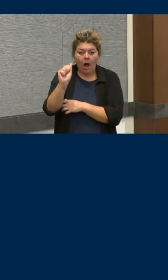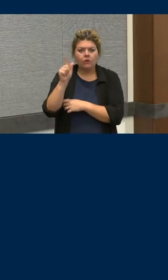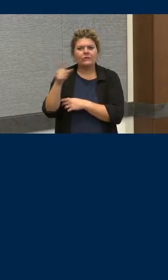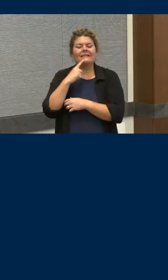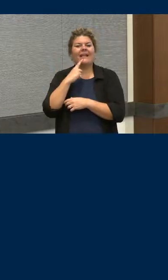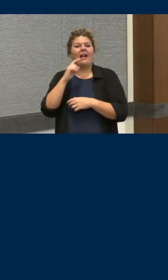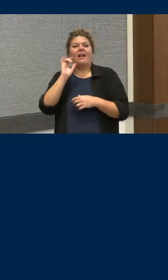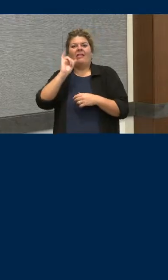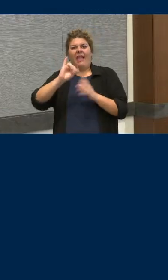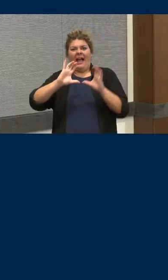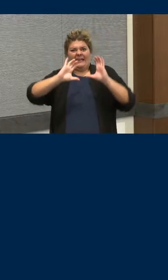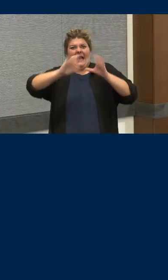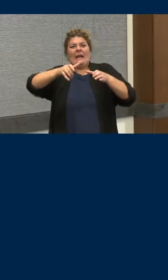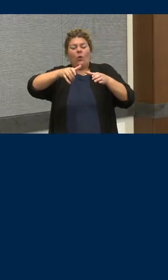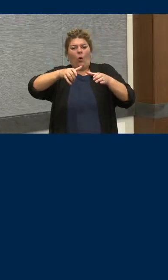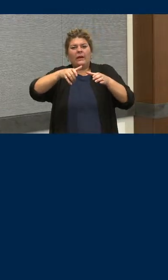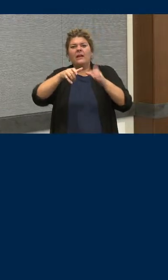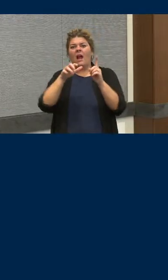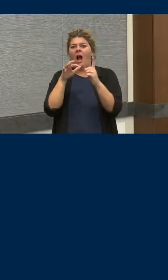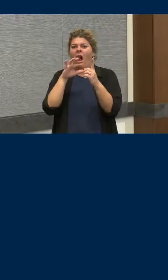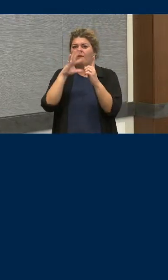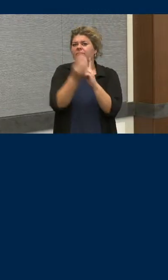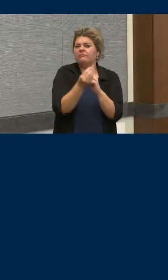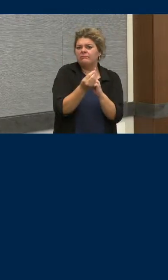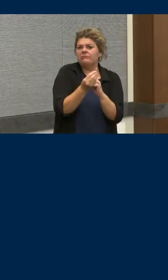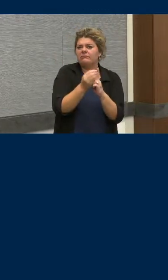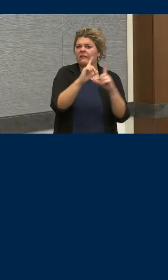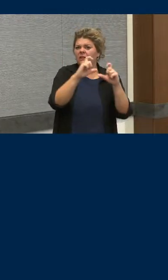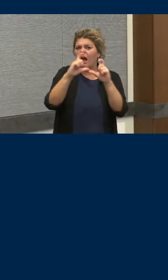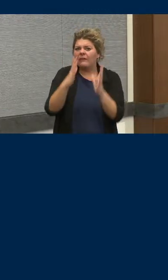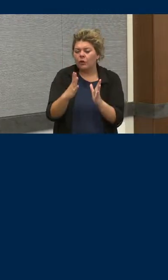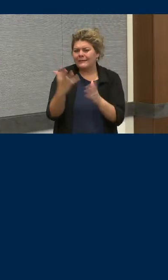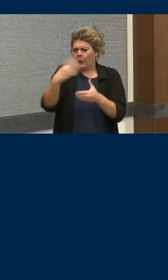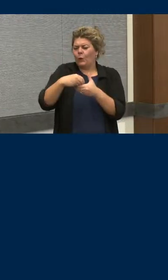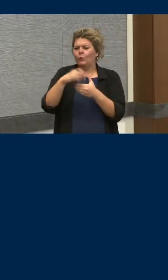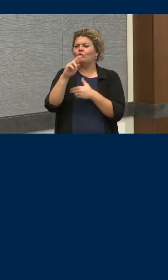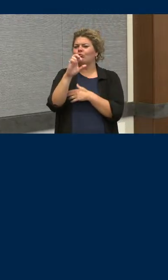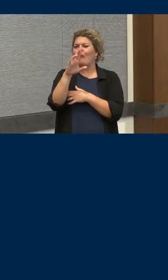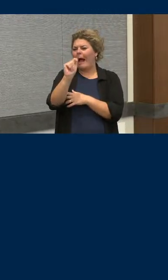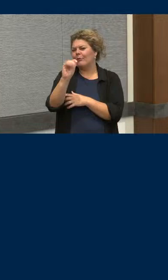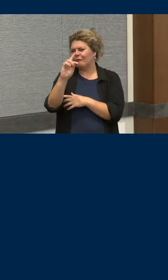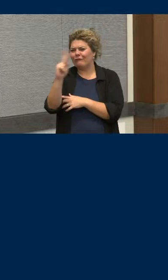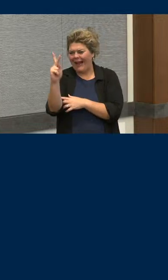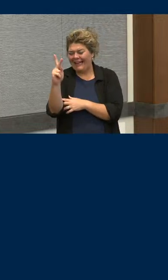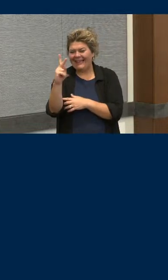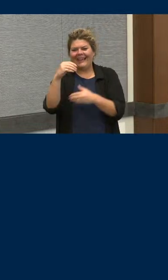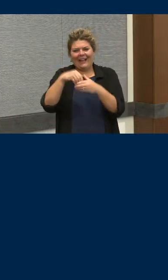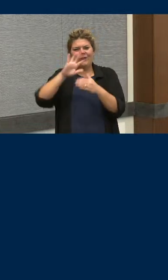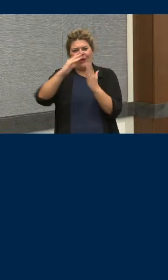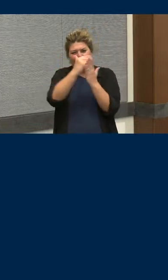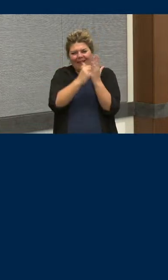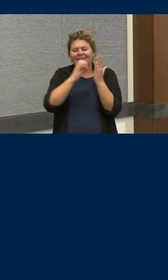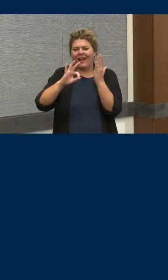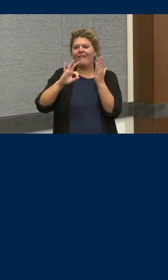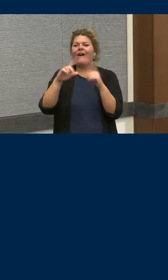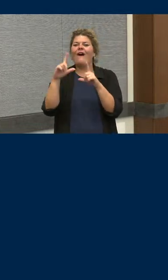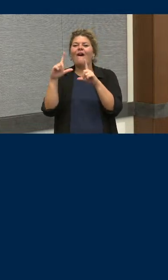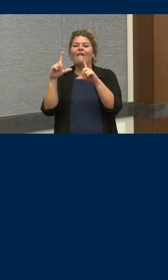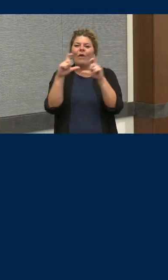contentious one, includes Robert Frank in her list of photoethnographic artists.